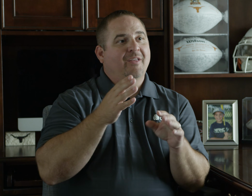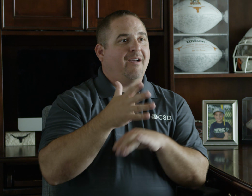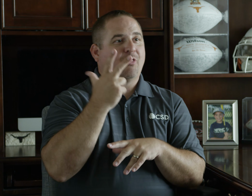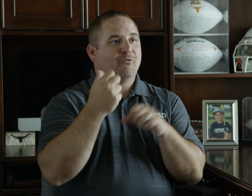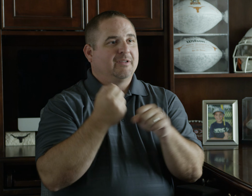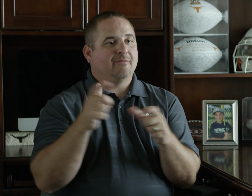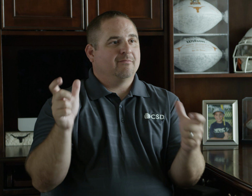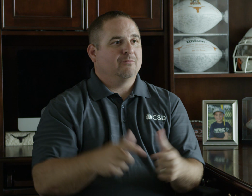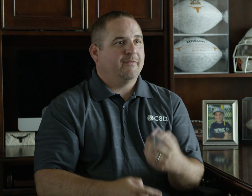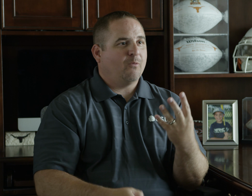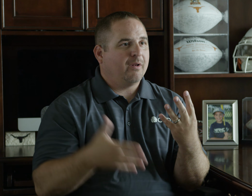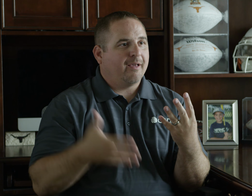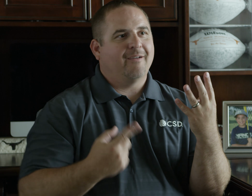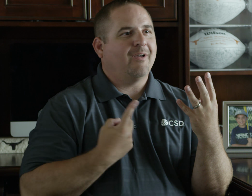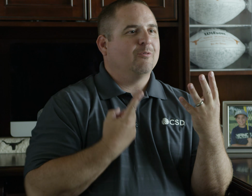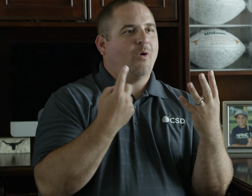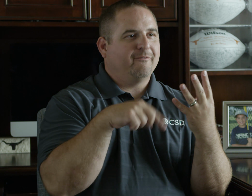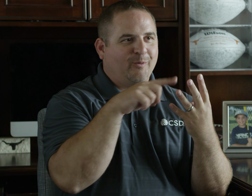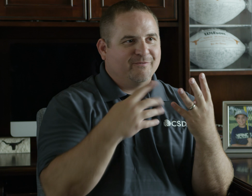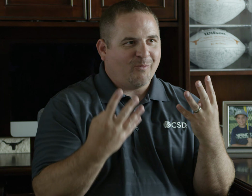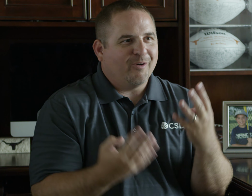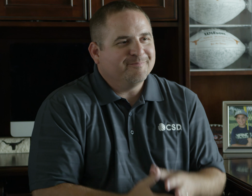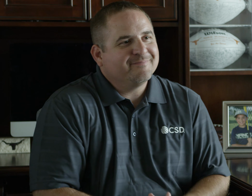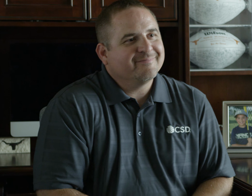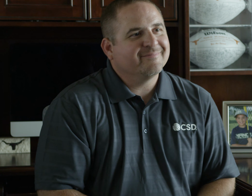Three years later, that number narrowed down to four individuals. I was one of those four.